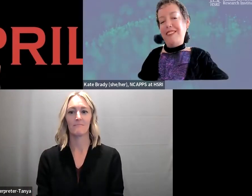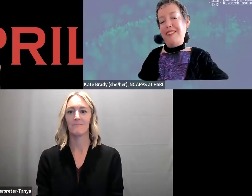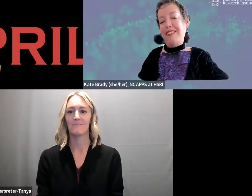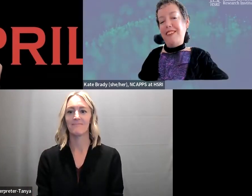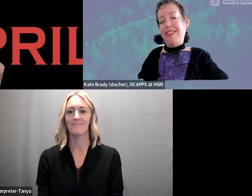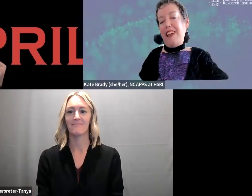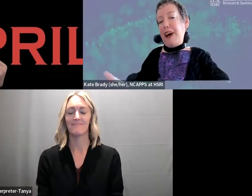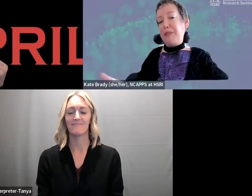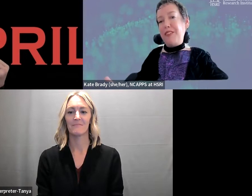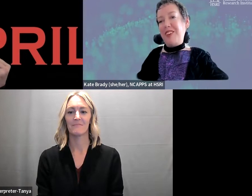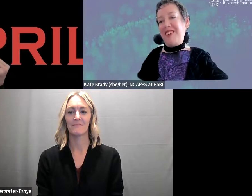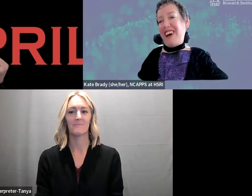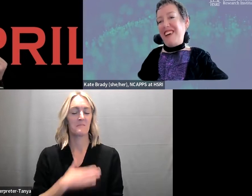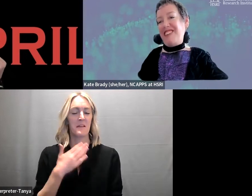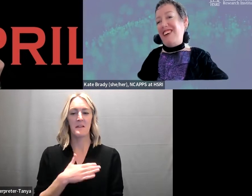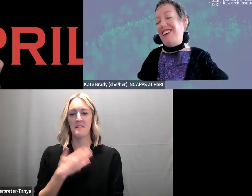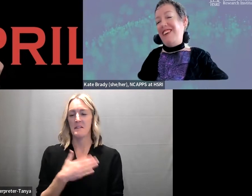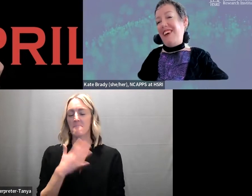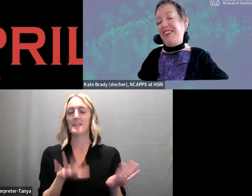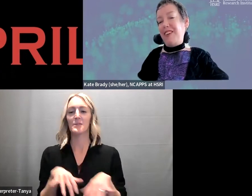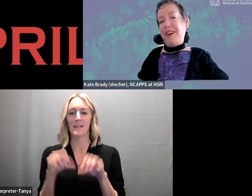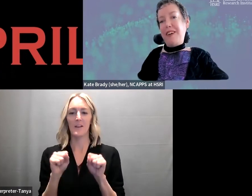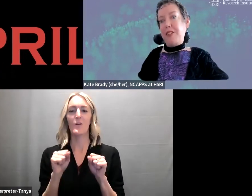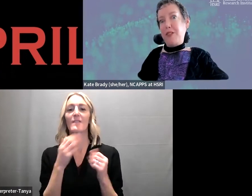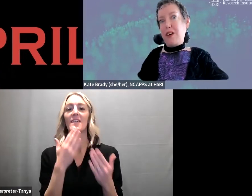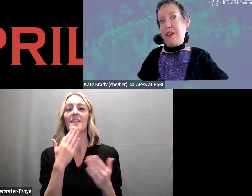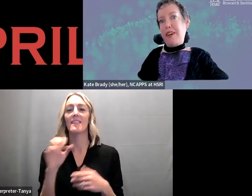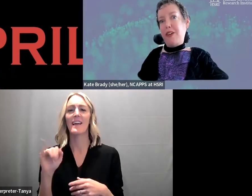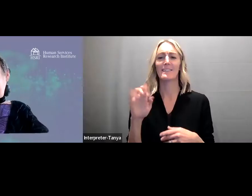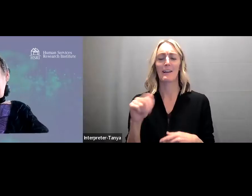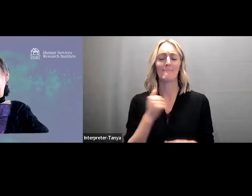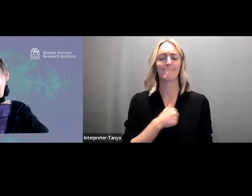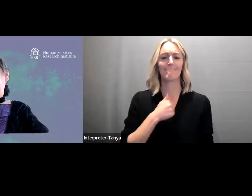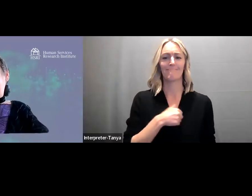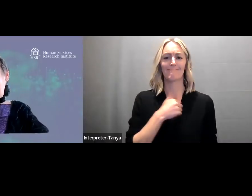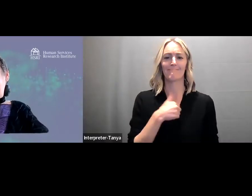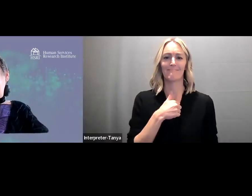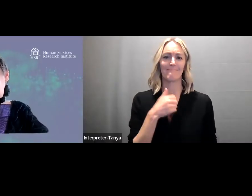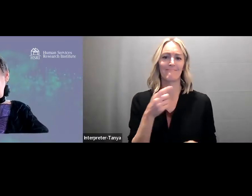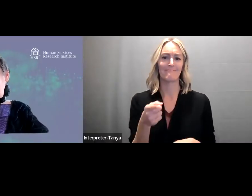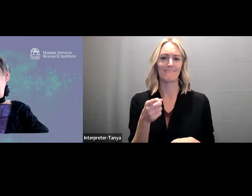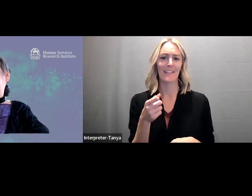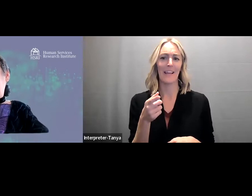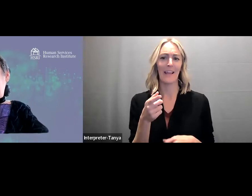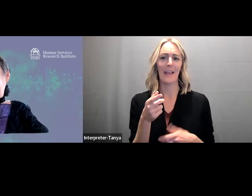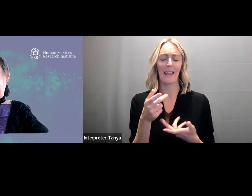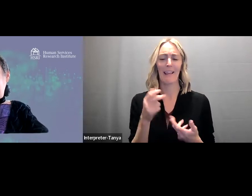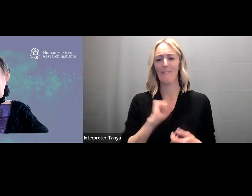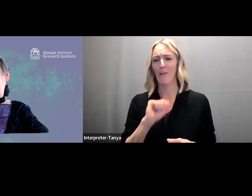I'm happy to do that, I'm so sorry you are with us while you have a cough.